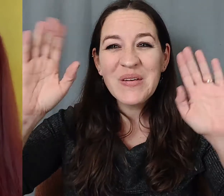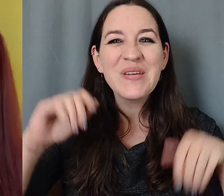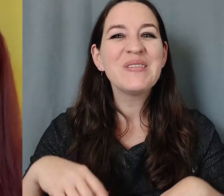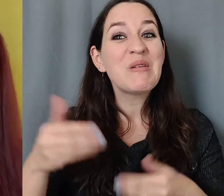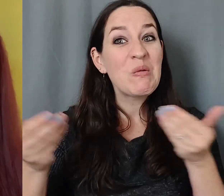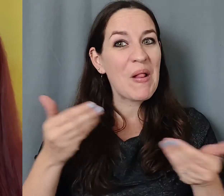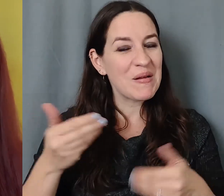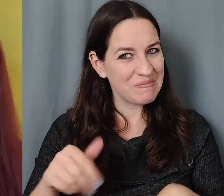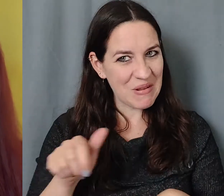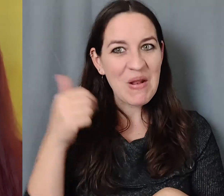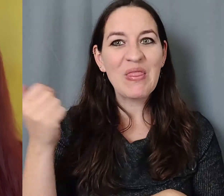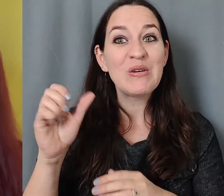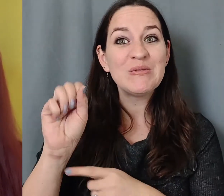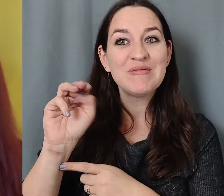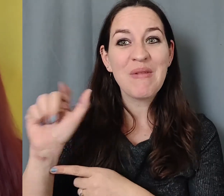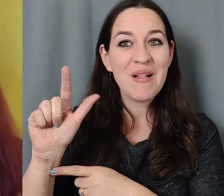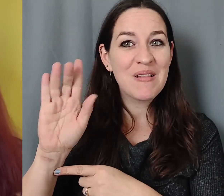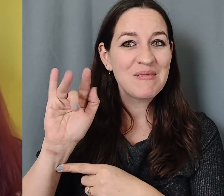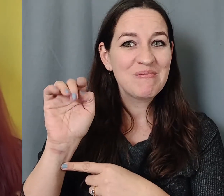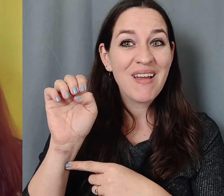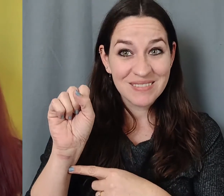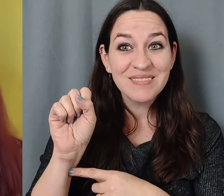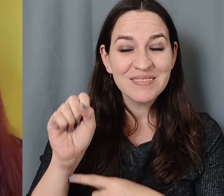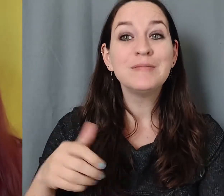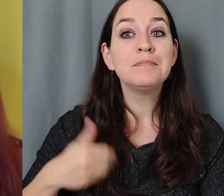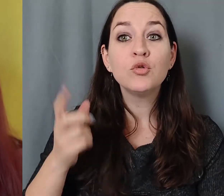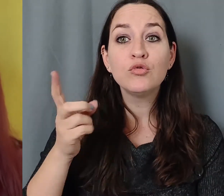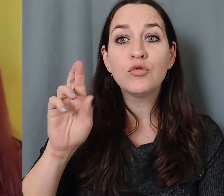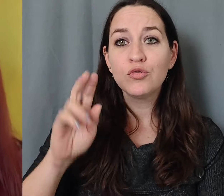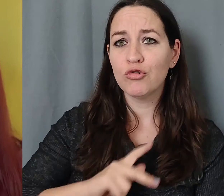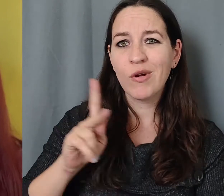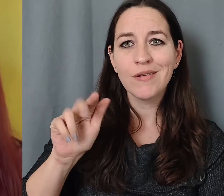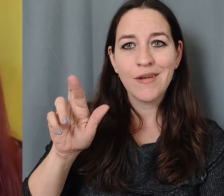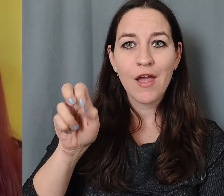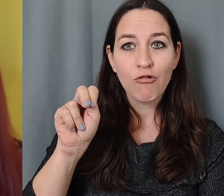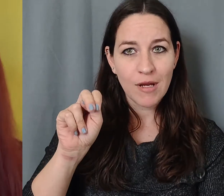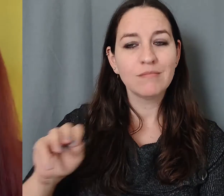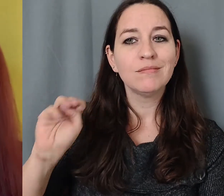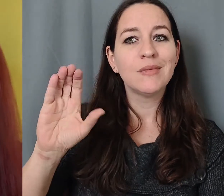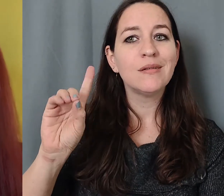Hey, everyone, and welcome to another episode of Small Bites. I'm Dr. Karen McDowell, and today's topic is "Be Where You Are".